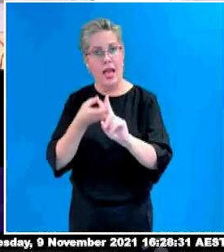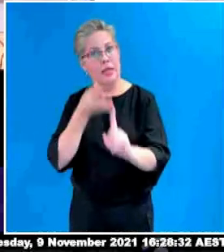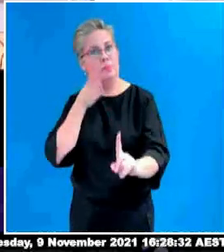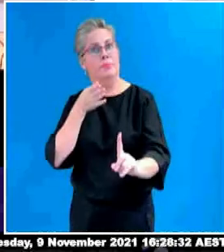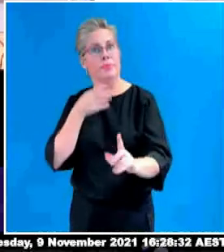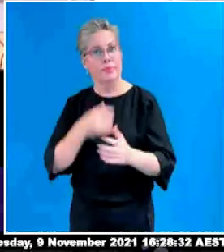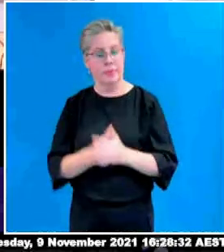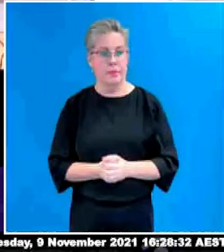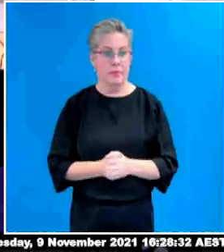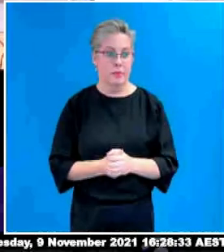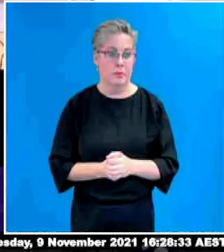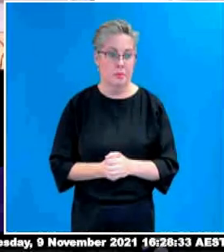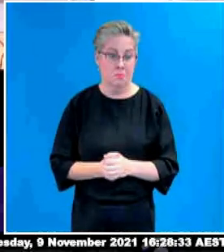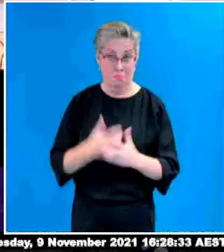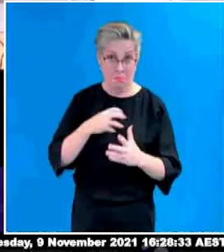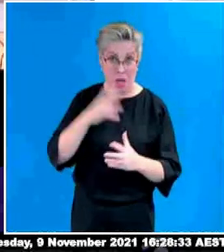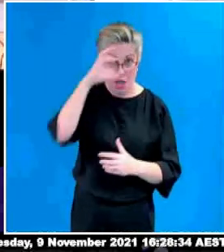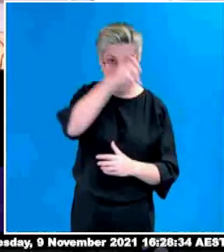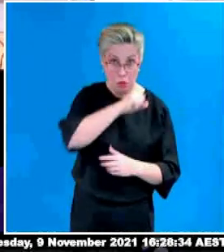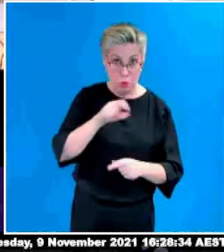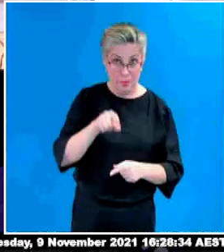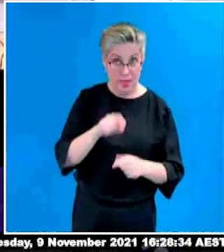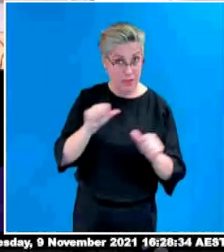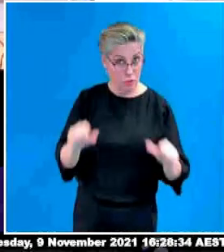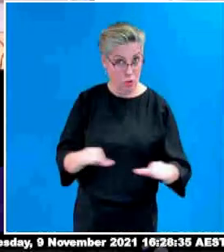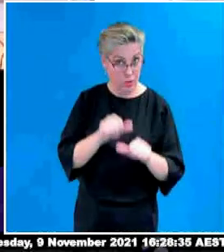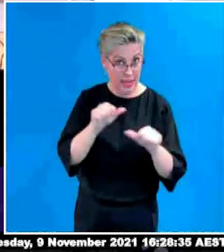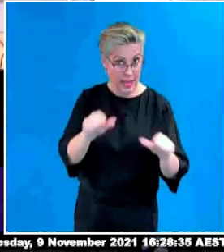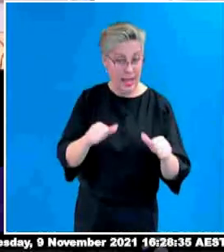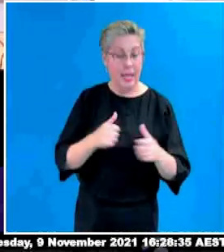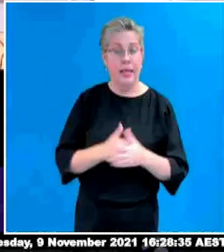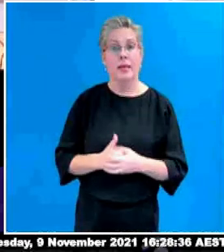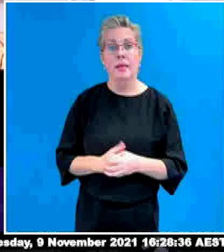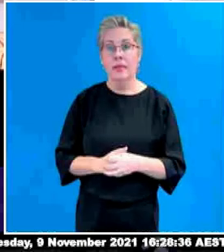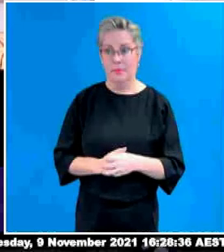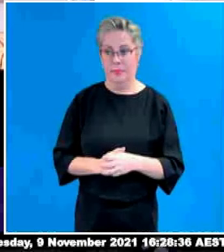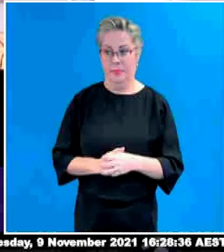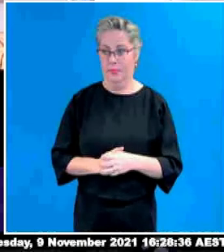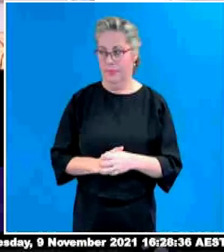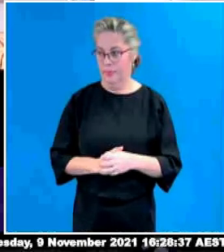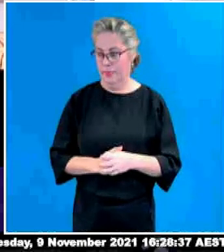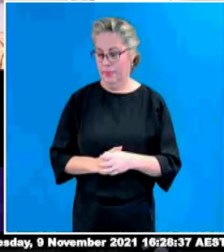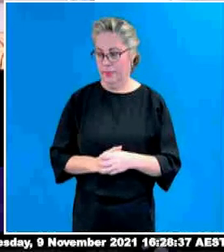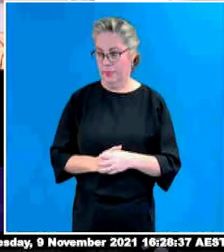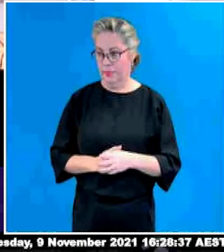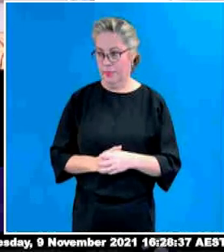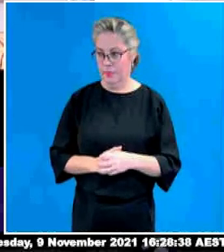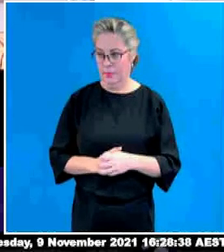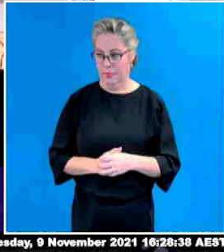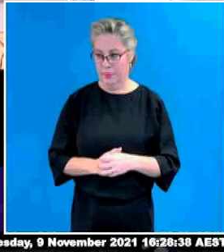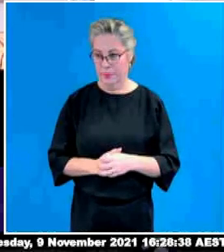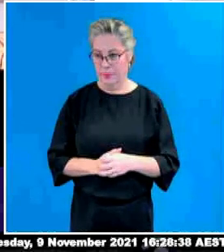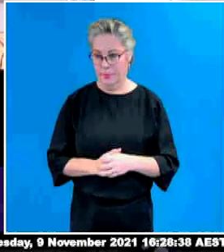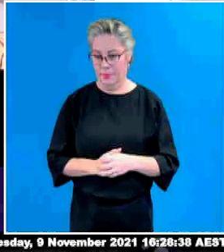I take it there is no difficulty about making that direction on the assumption that I have just put forward? Thank you.